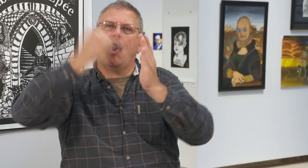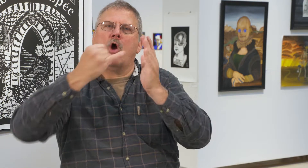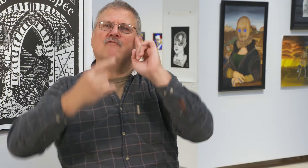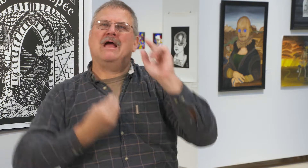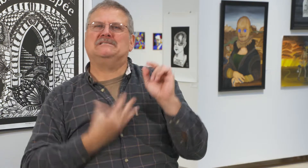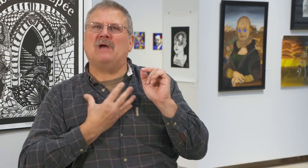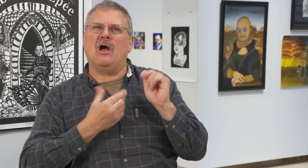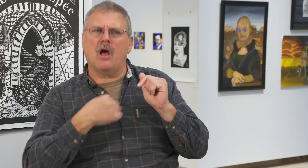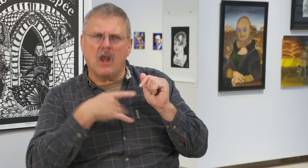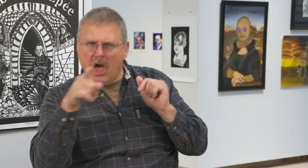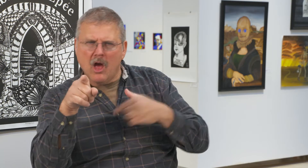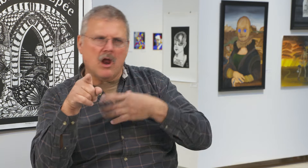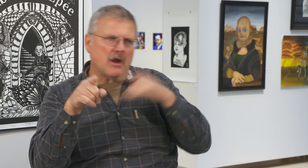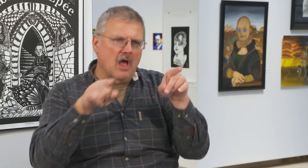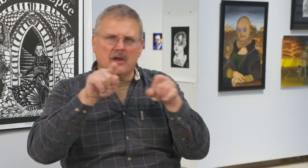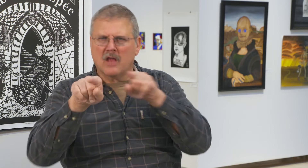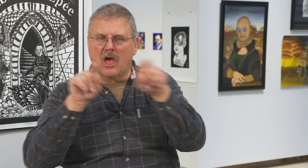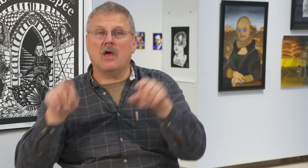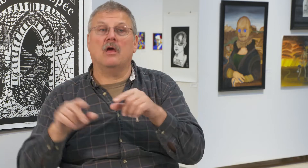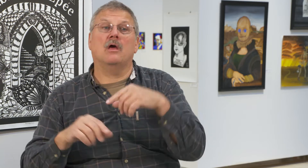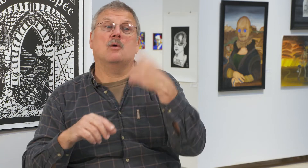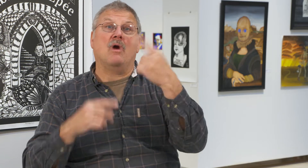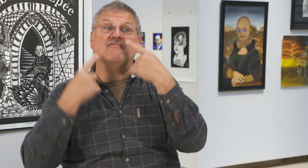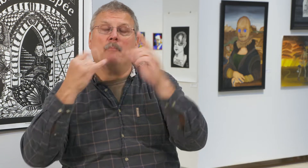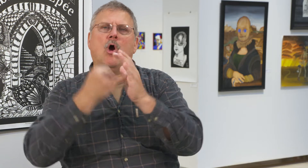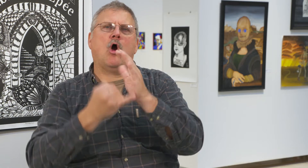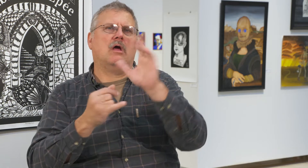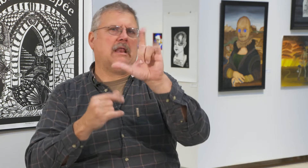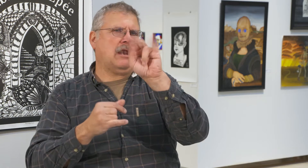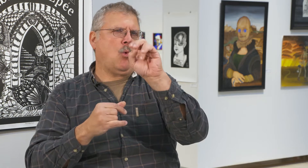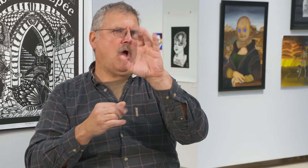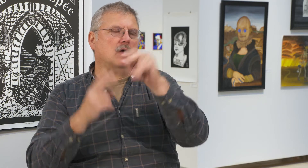for famous artists that inspire me. I find various works that I like.